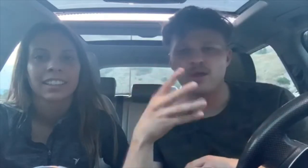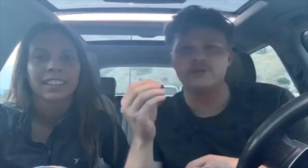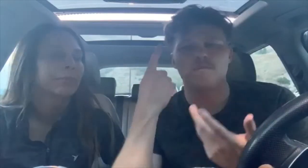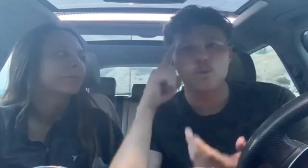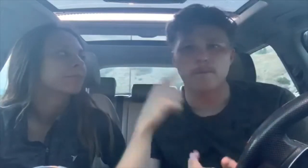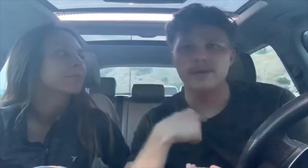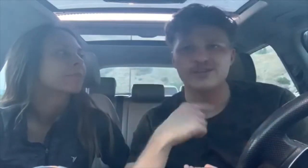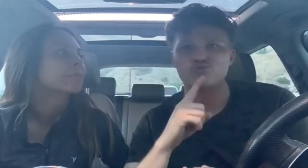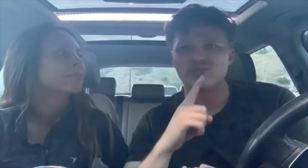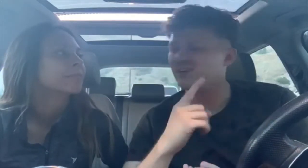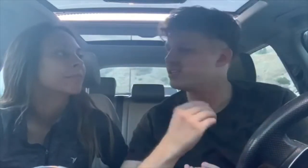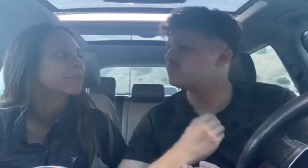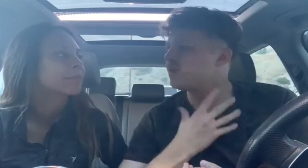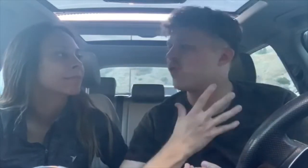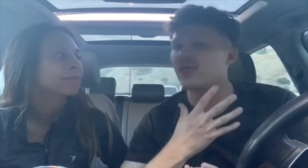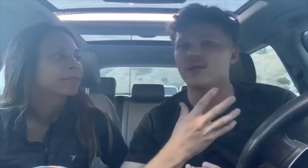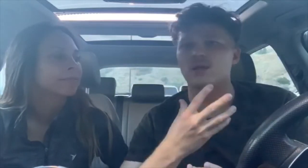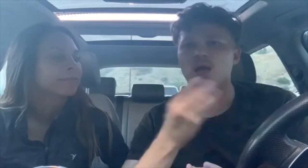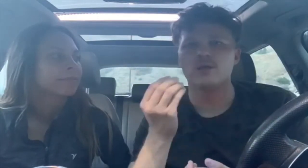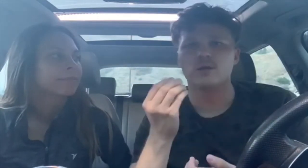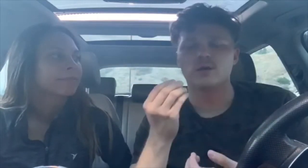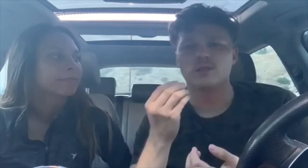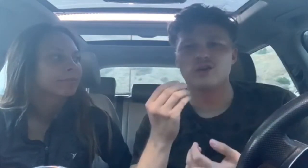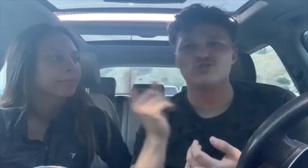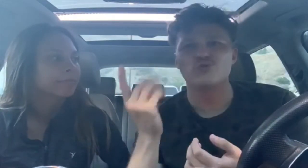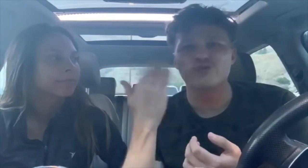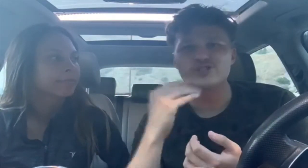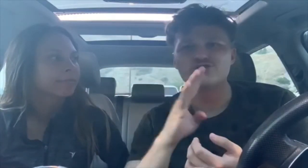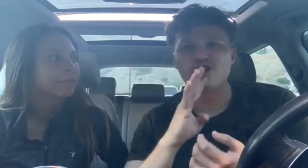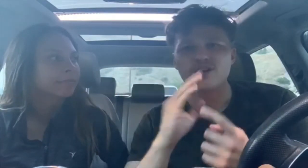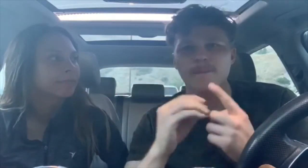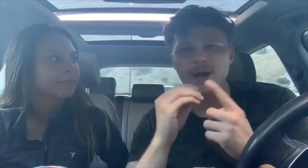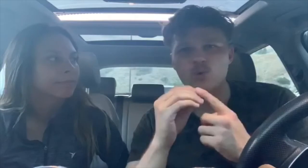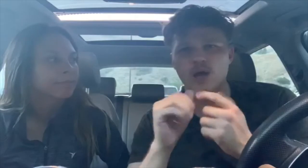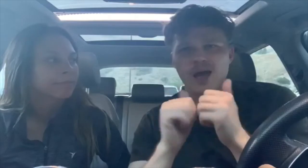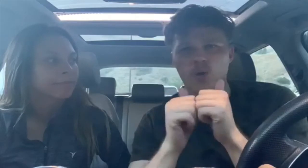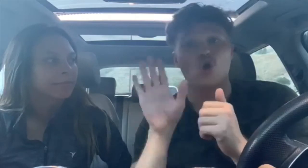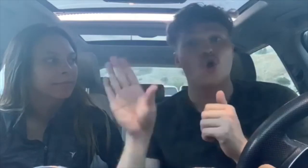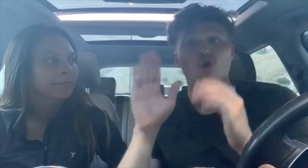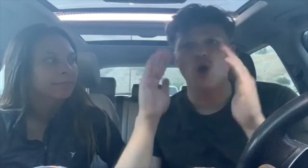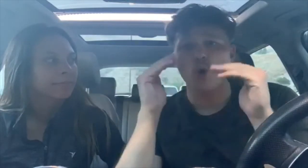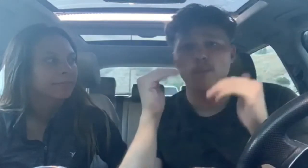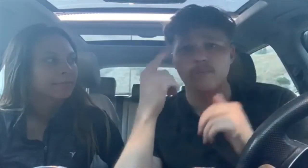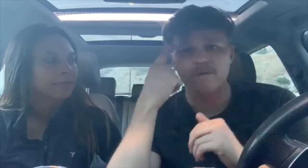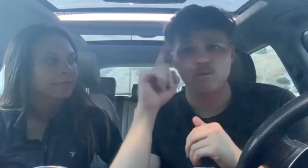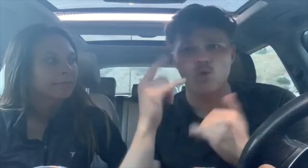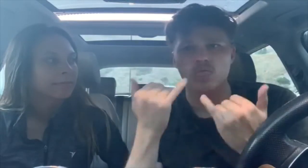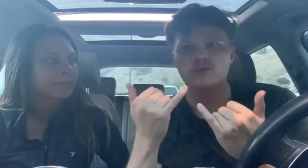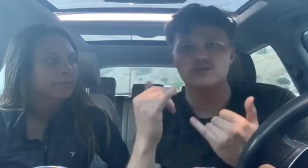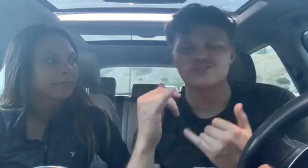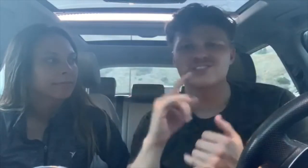And for me, it's really inspiring. She was talking about how her hope for this channel